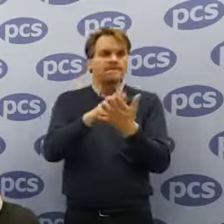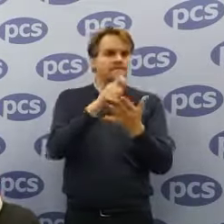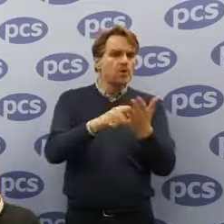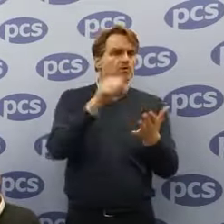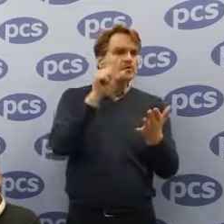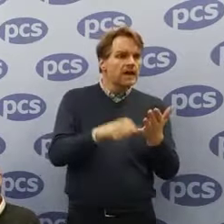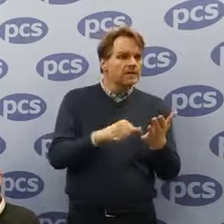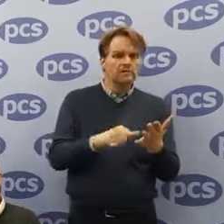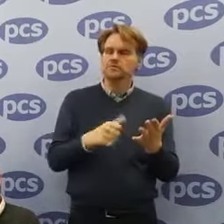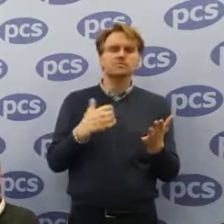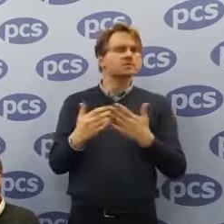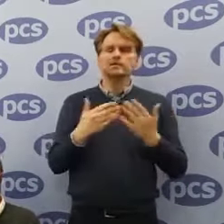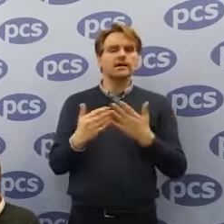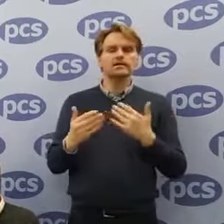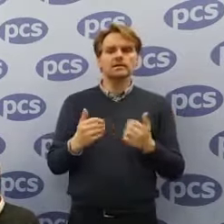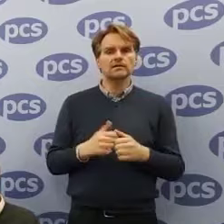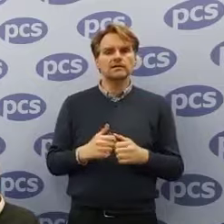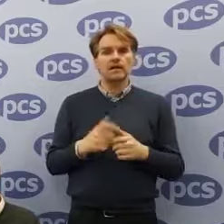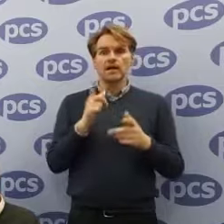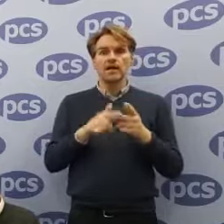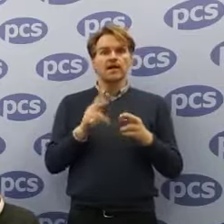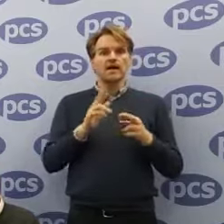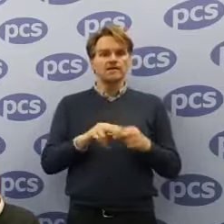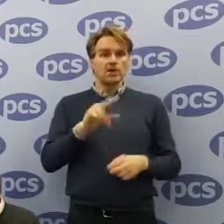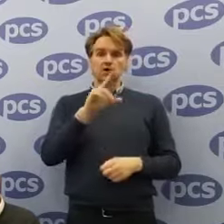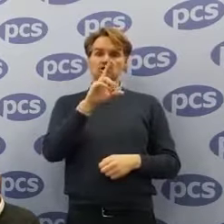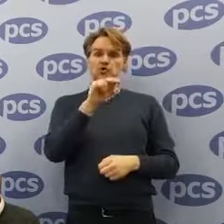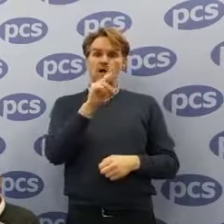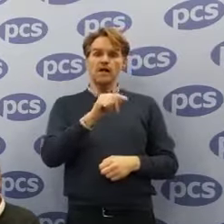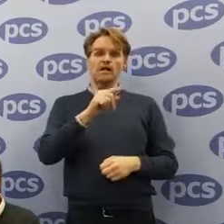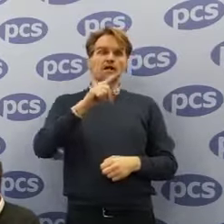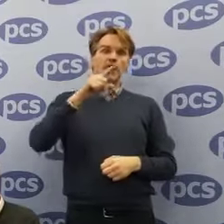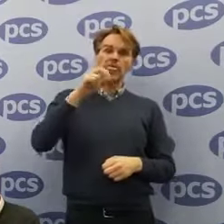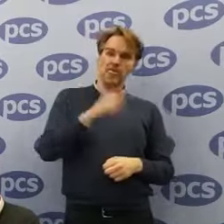last year was if 12,000 people have voted no we'd have had a legal strike